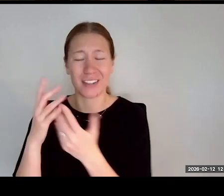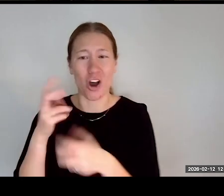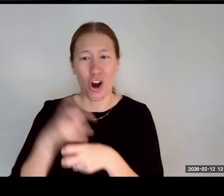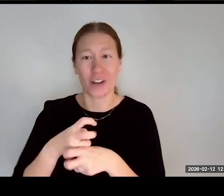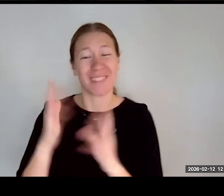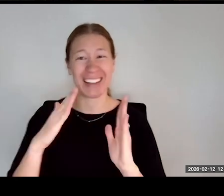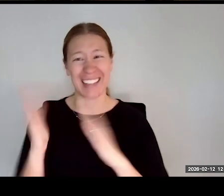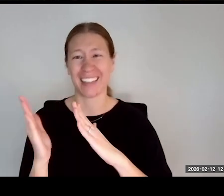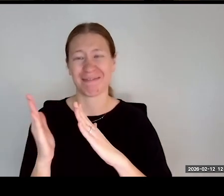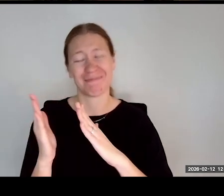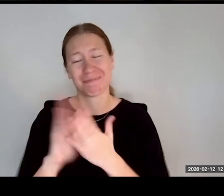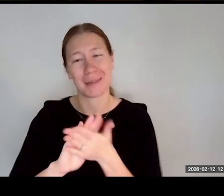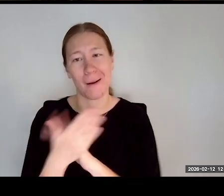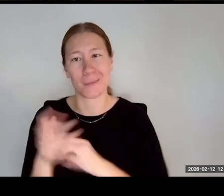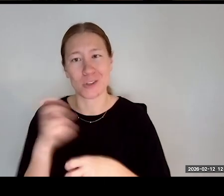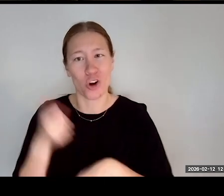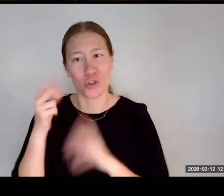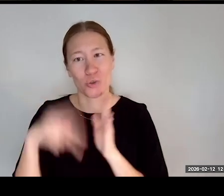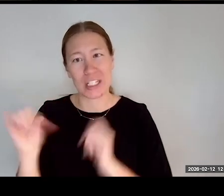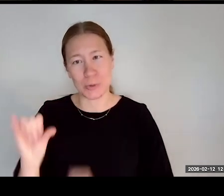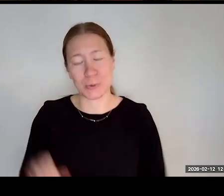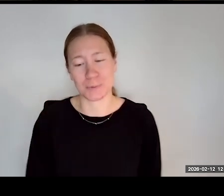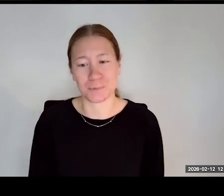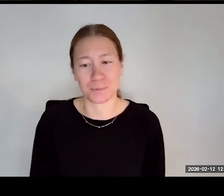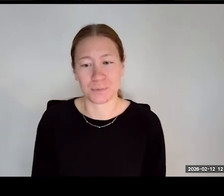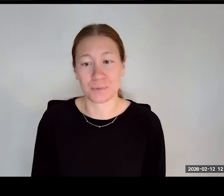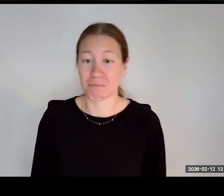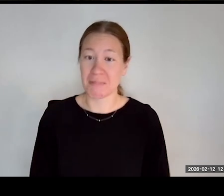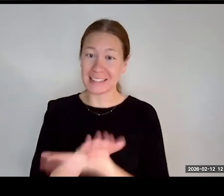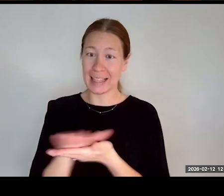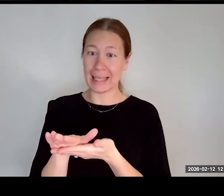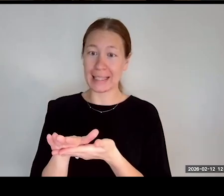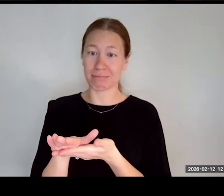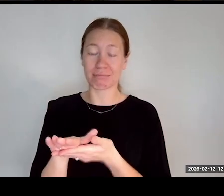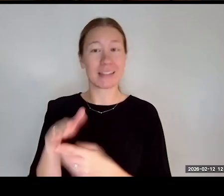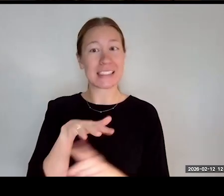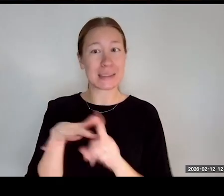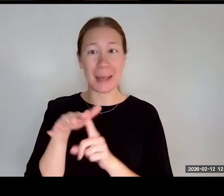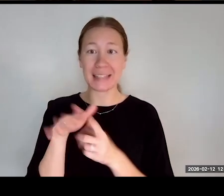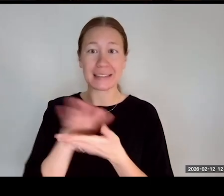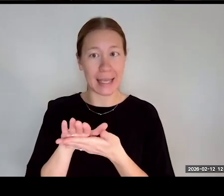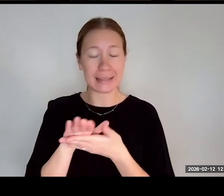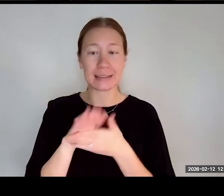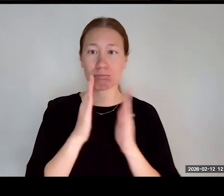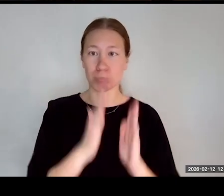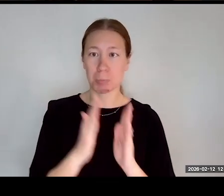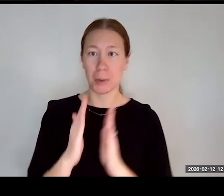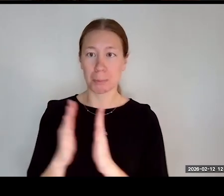So good catch there. Sharon says it's clean and spaced nicely. Yes, it does have nice spacing, consistent spacing between the letters.